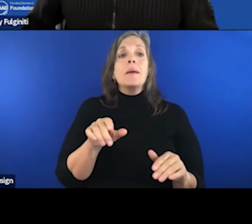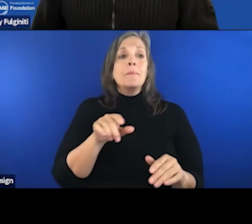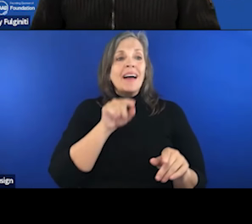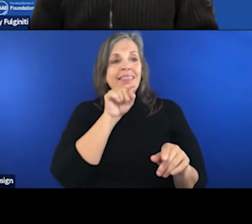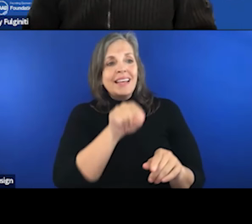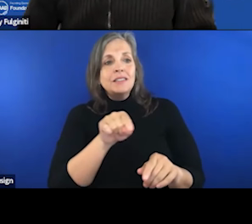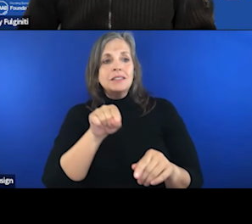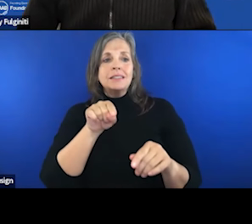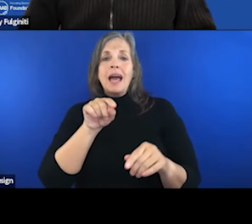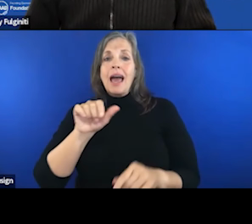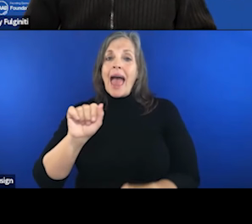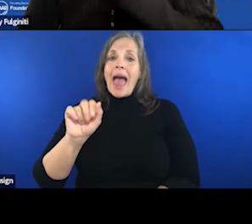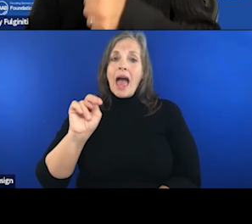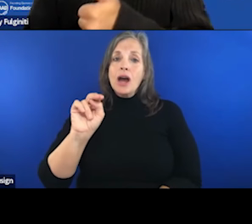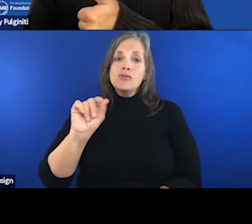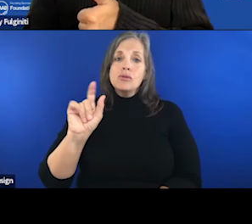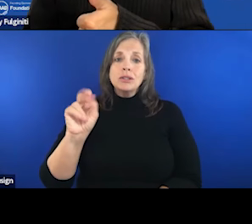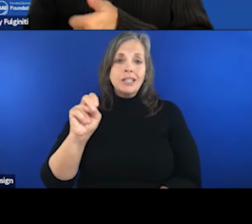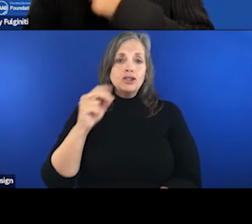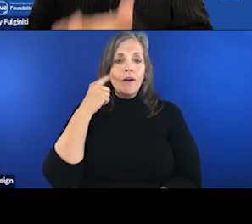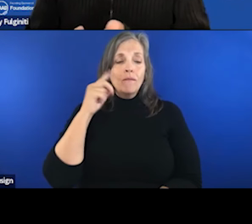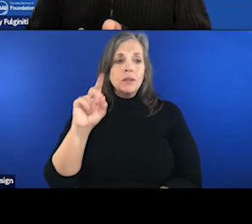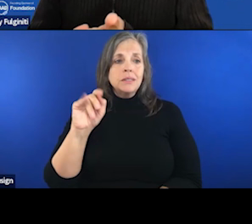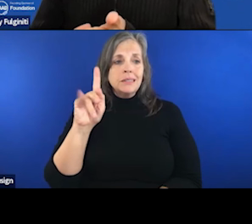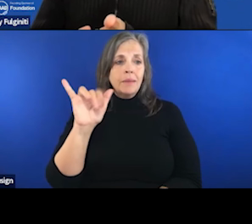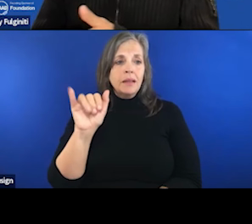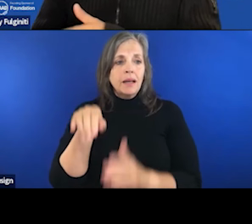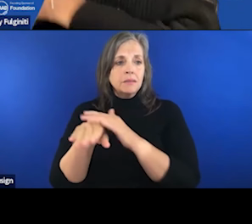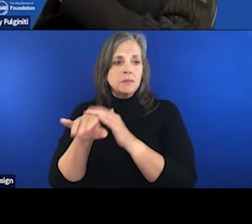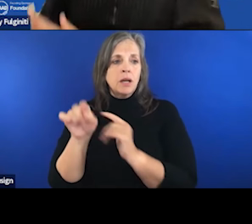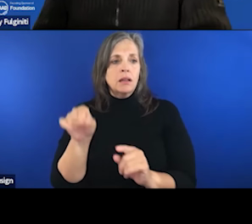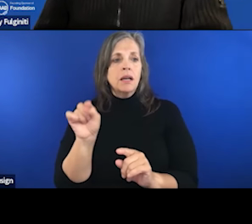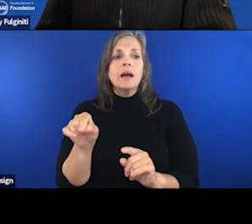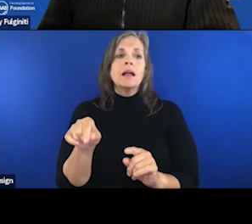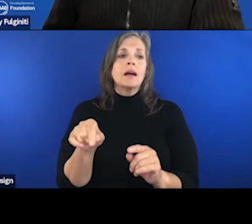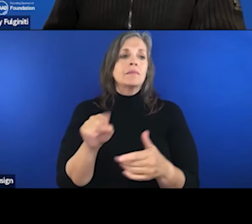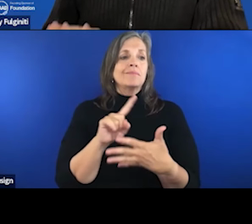the intent of the designers cuts down on meetings speeds up production and it eliminates confusion